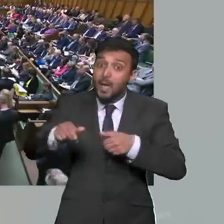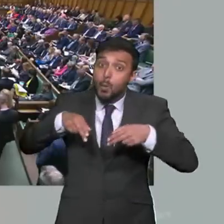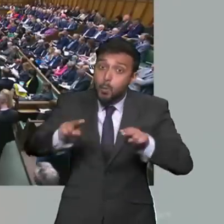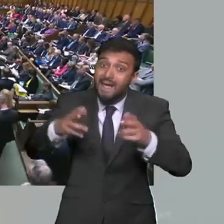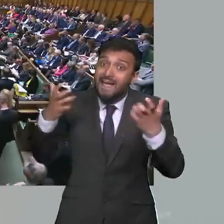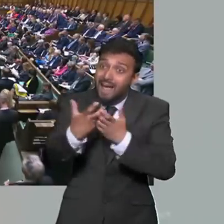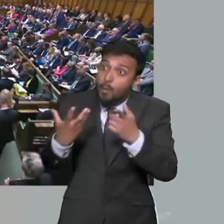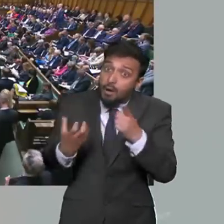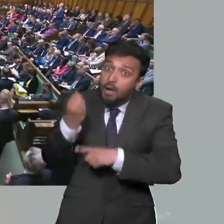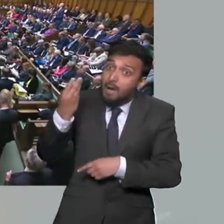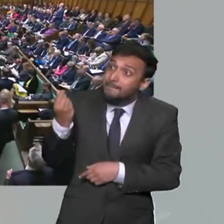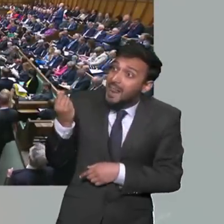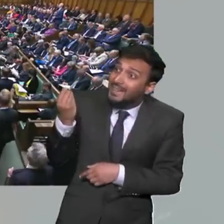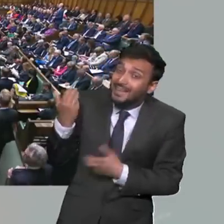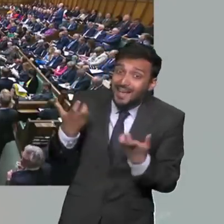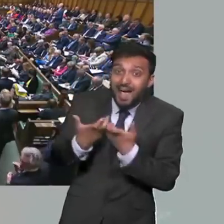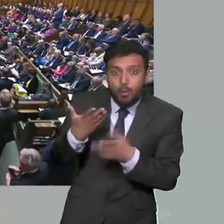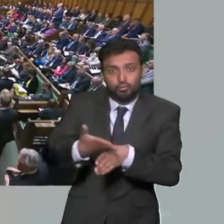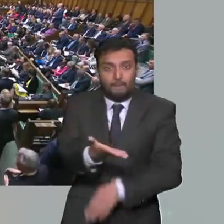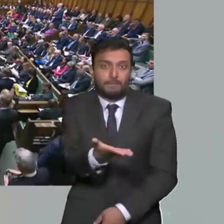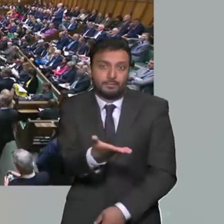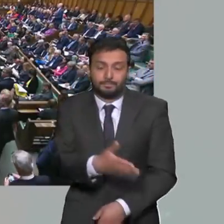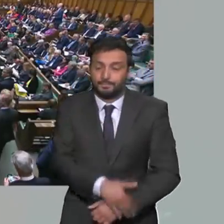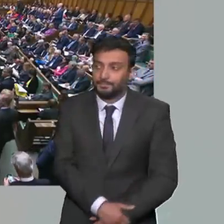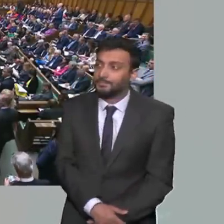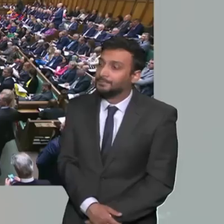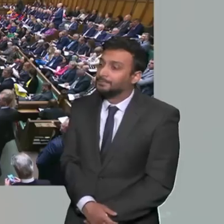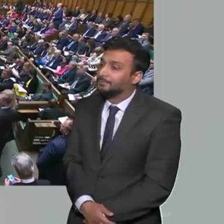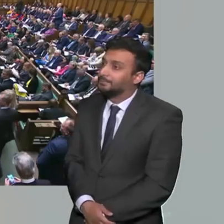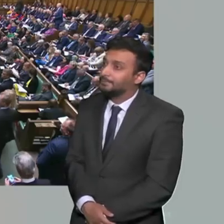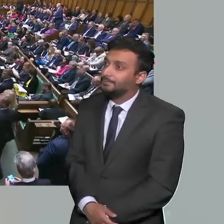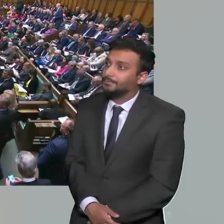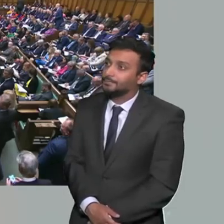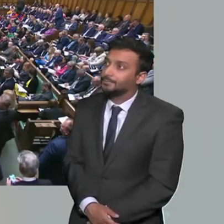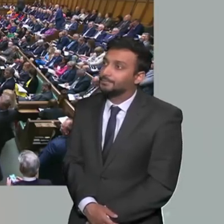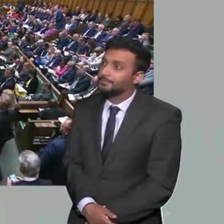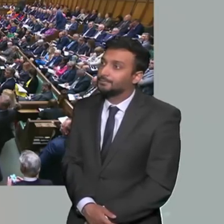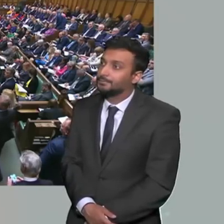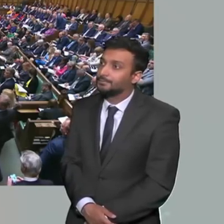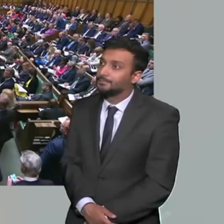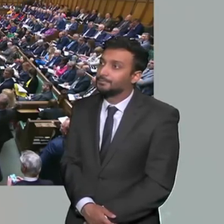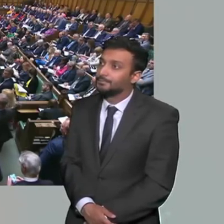Jill Mortimer (Hartlepool) (Con) Does the Prime Minister agree that when the